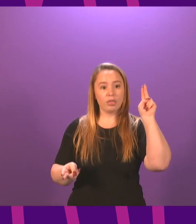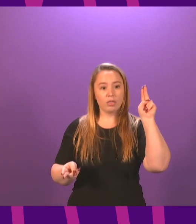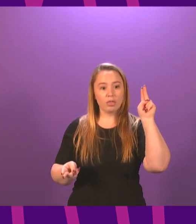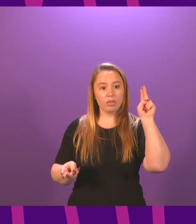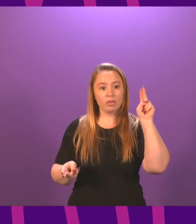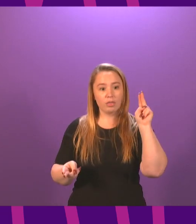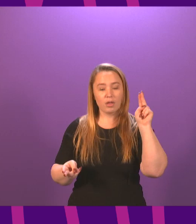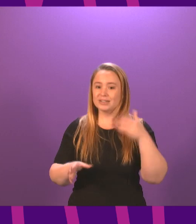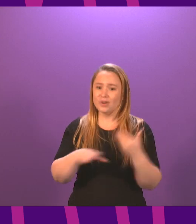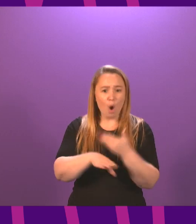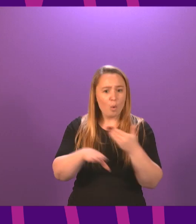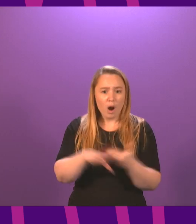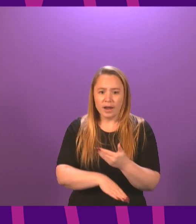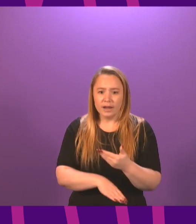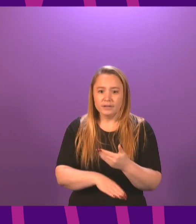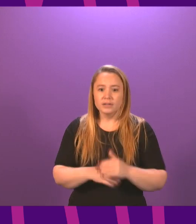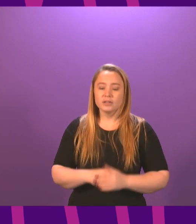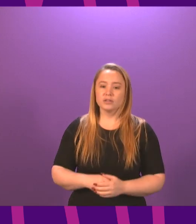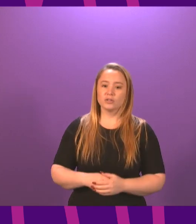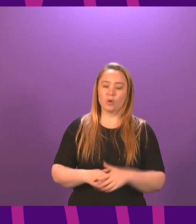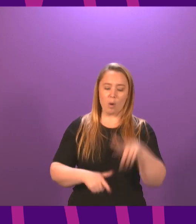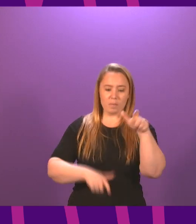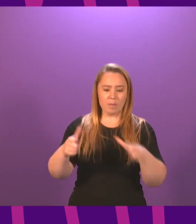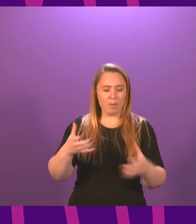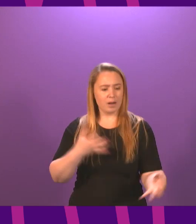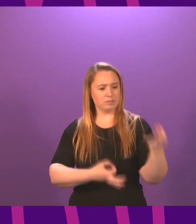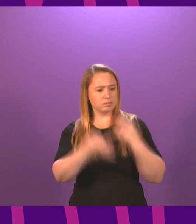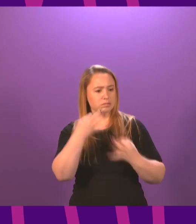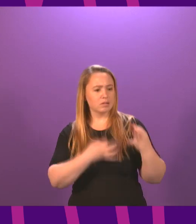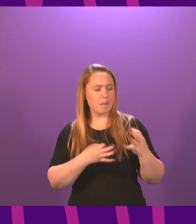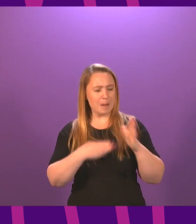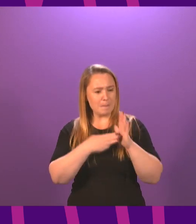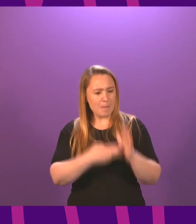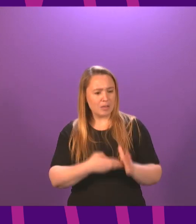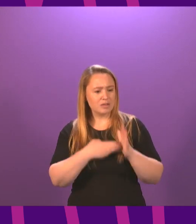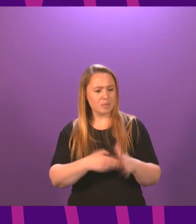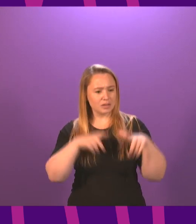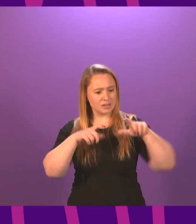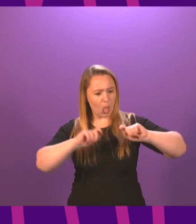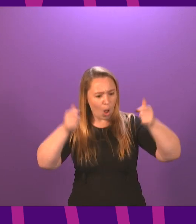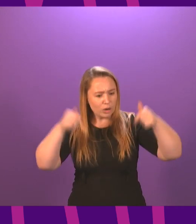something is not working. People will rightly ask why months of lockdown are still not reaping